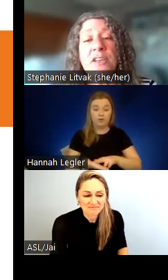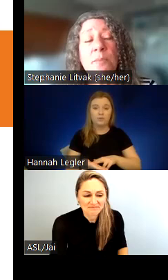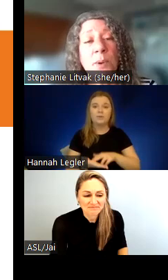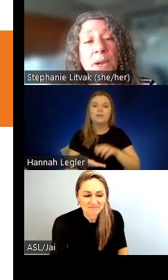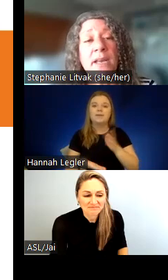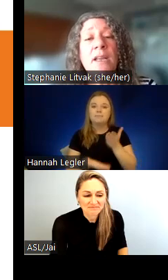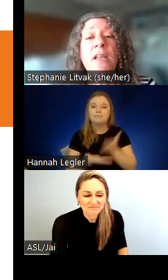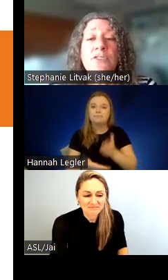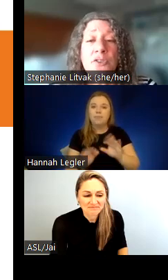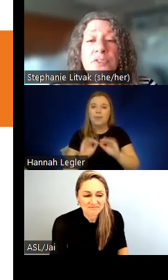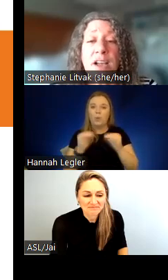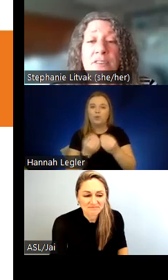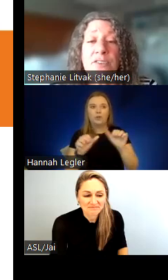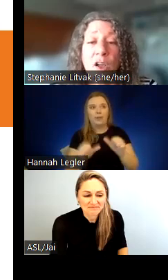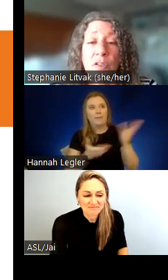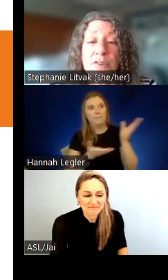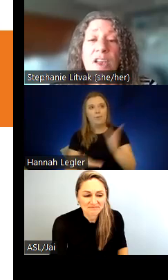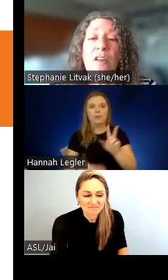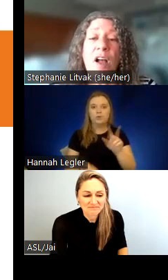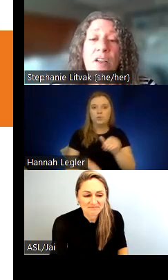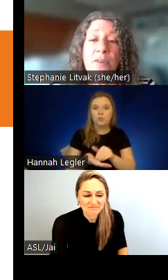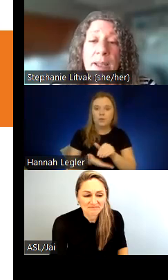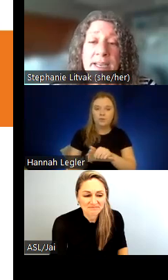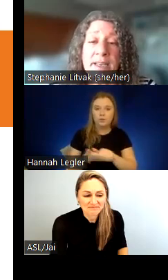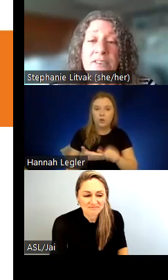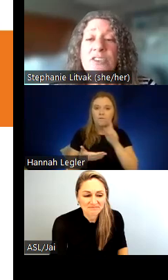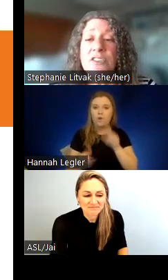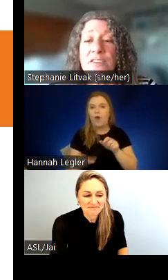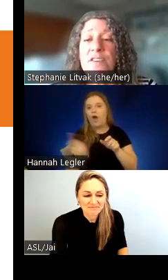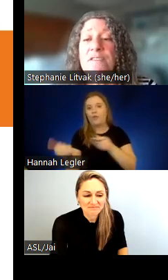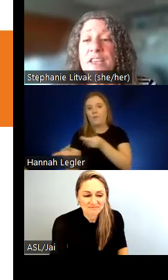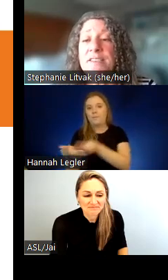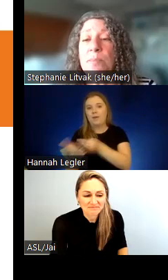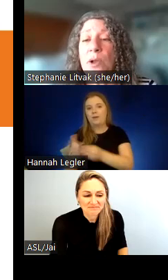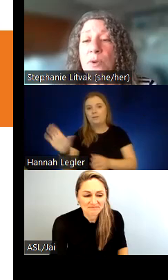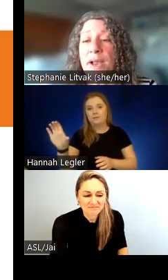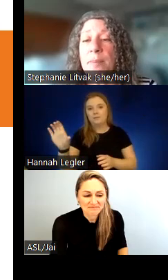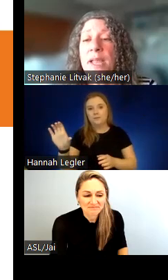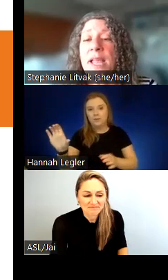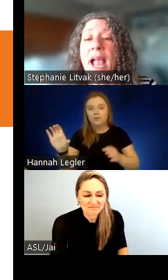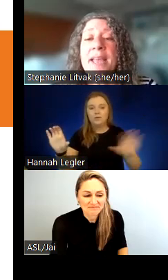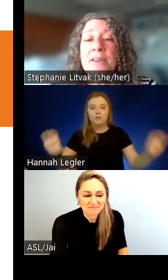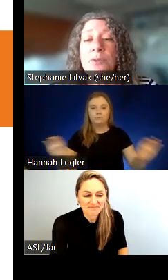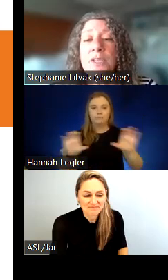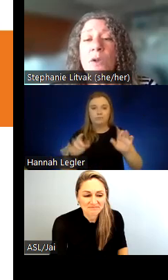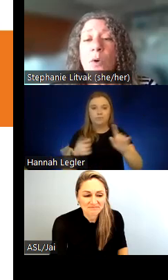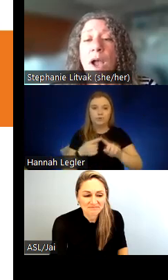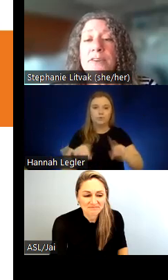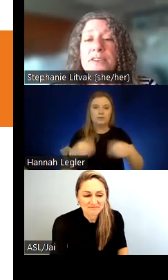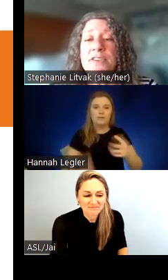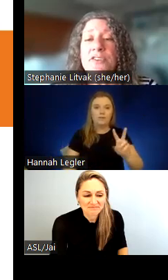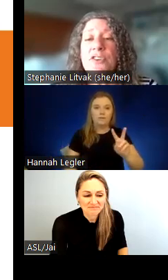can bring $2,000 of other monies to deliver the VSA Program and it only requires an additional